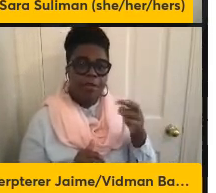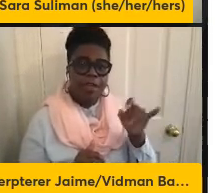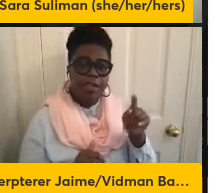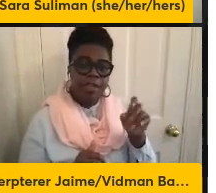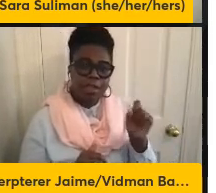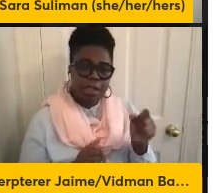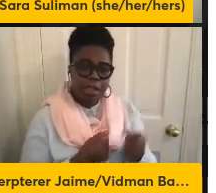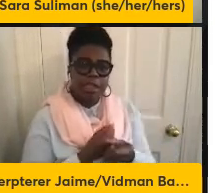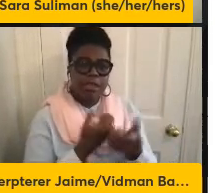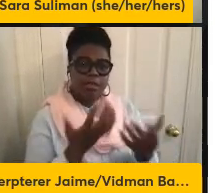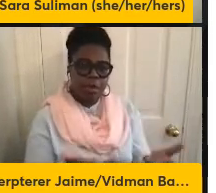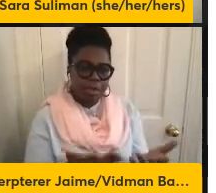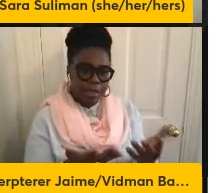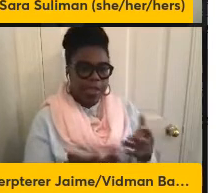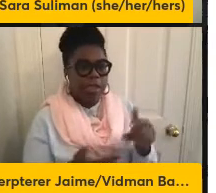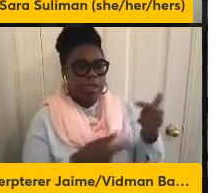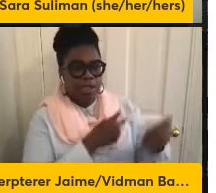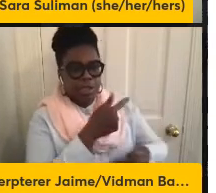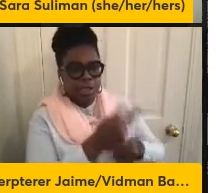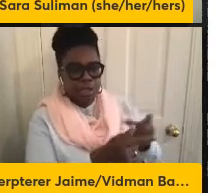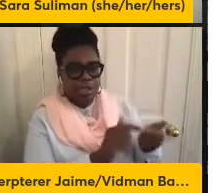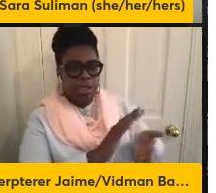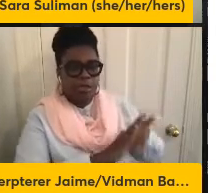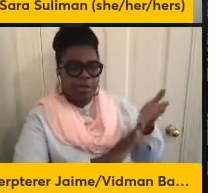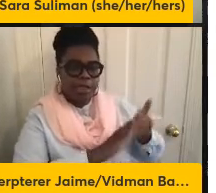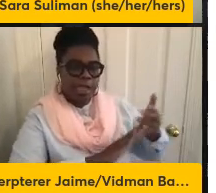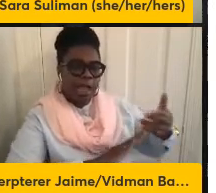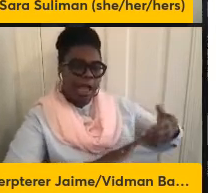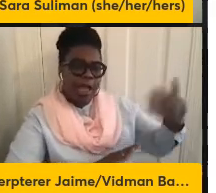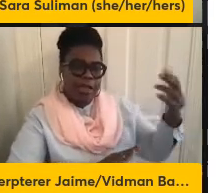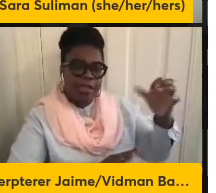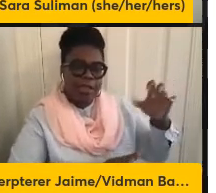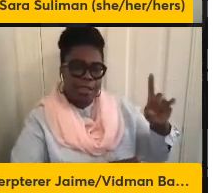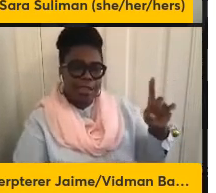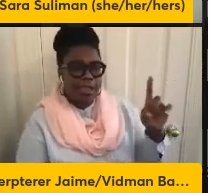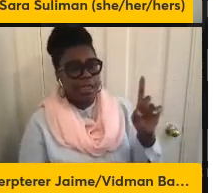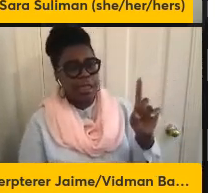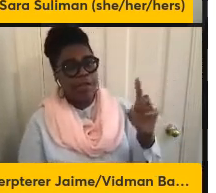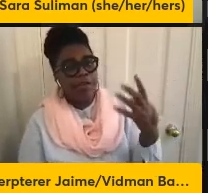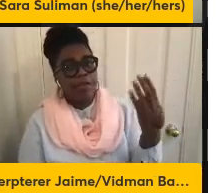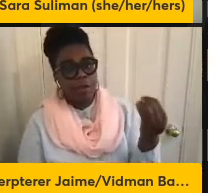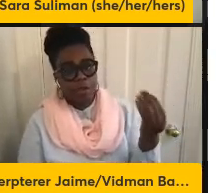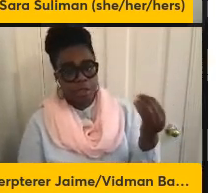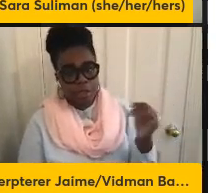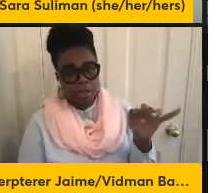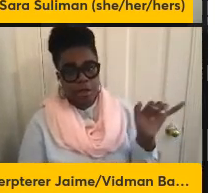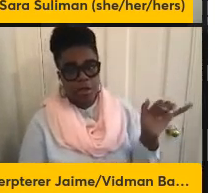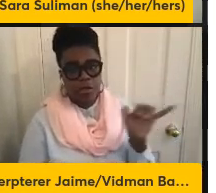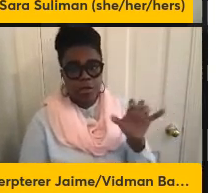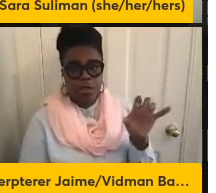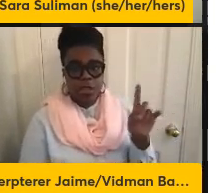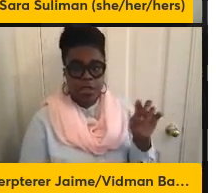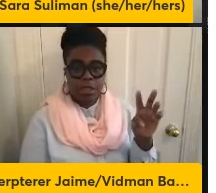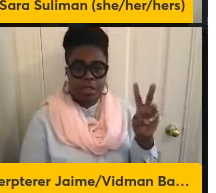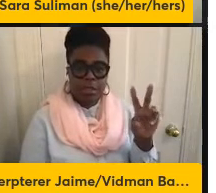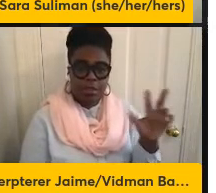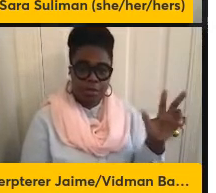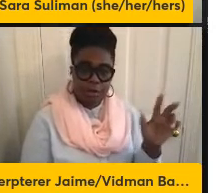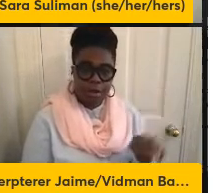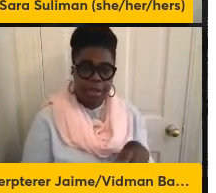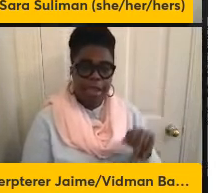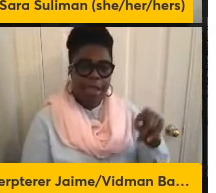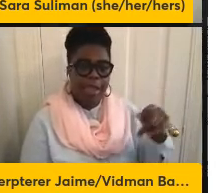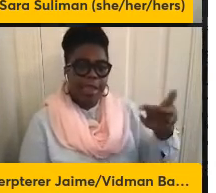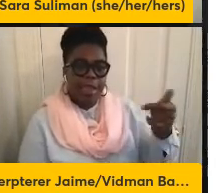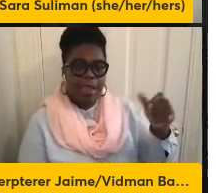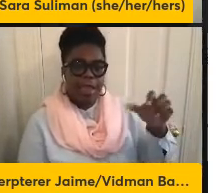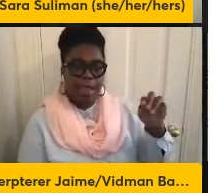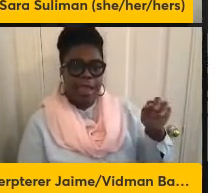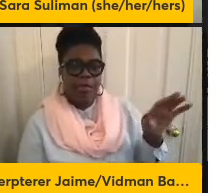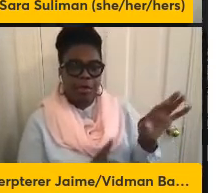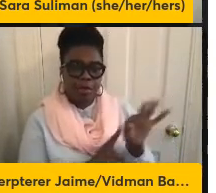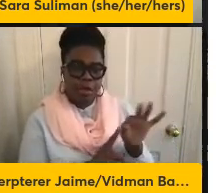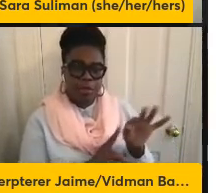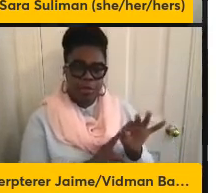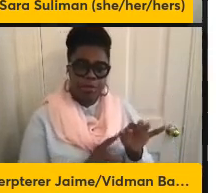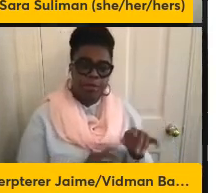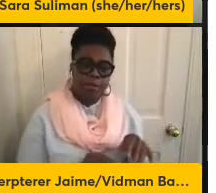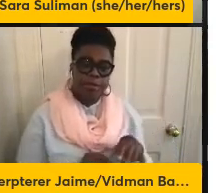expected to express like maintaining a high expression of CD 14 in expressing CD 163, and FC gamma receptors. But we found no TB